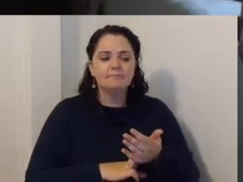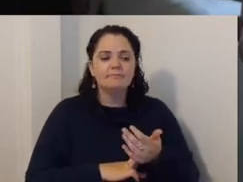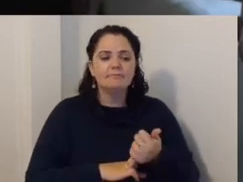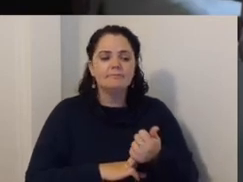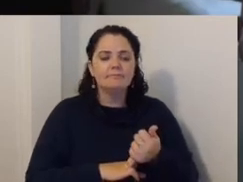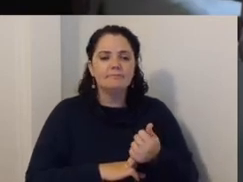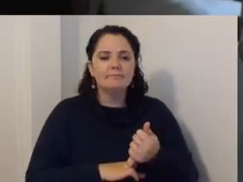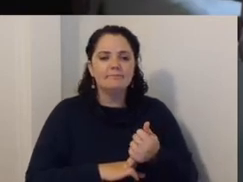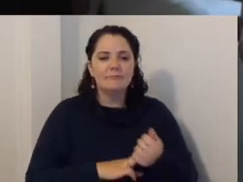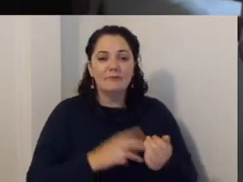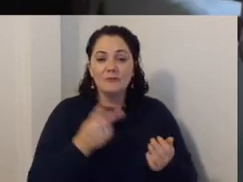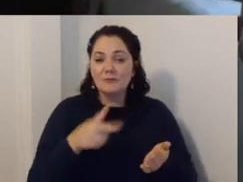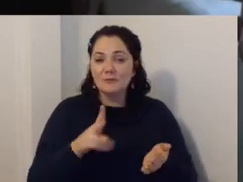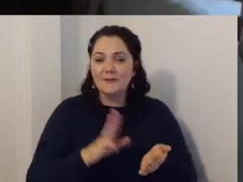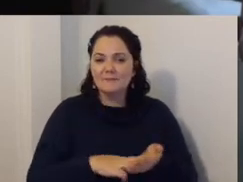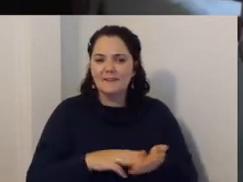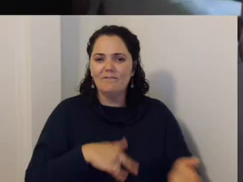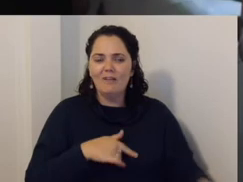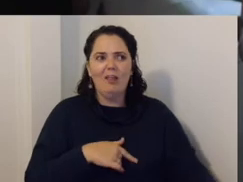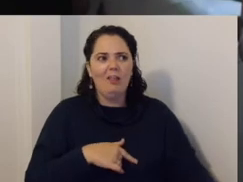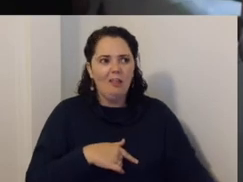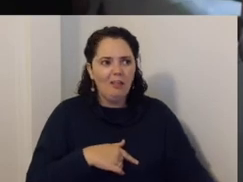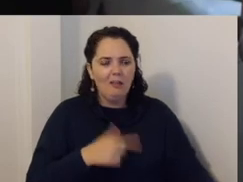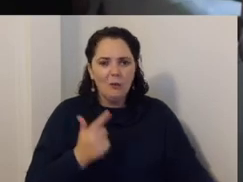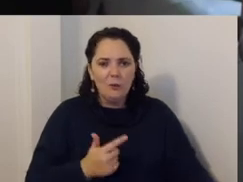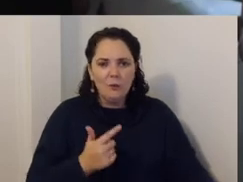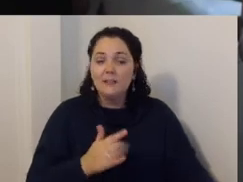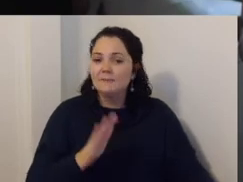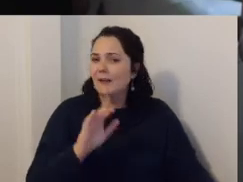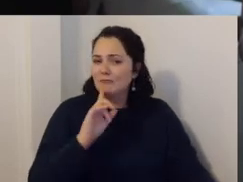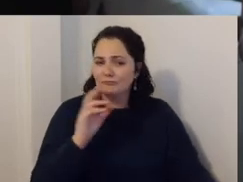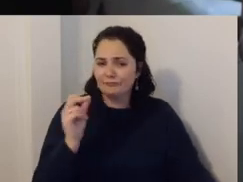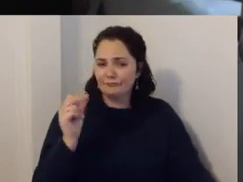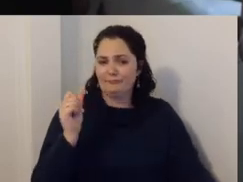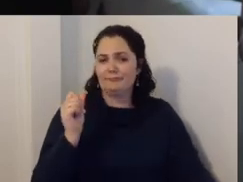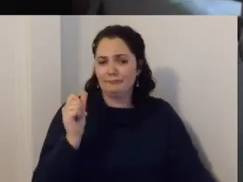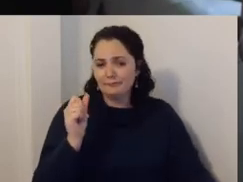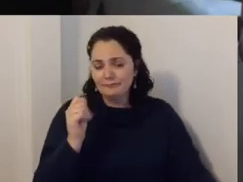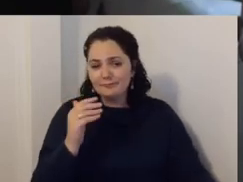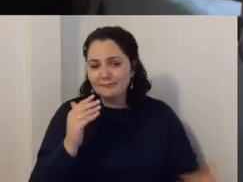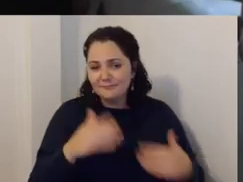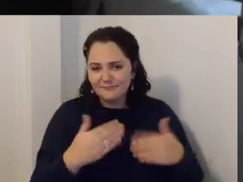I know 20 minutes sounds like a lot but it will go very very quickly so as you're drawing again